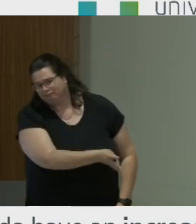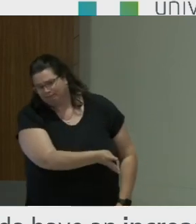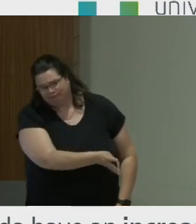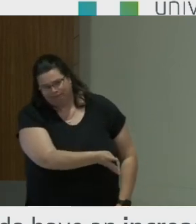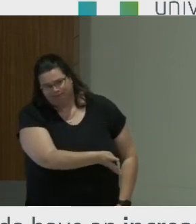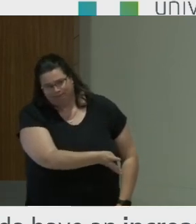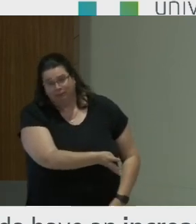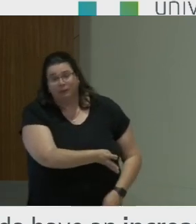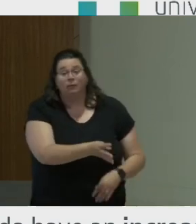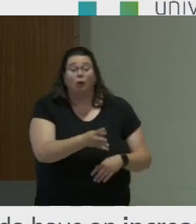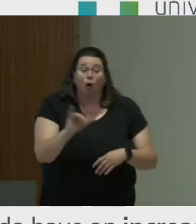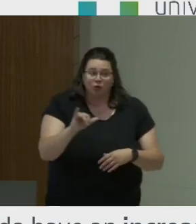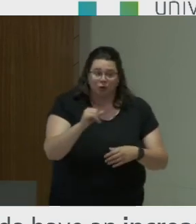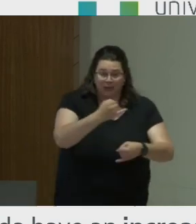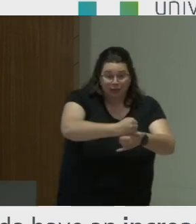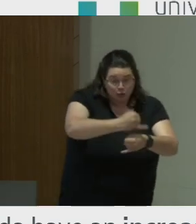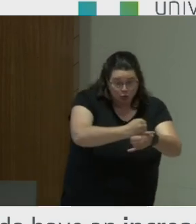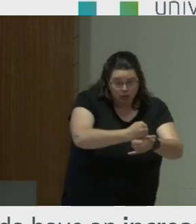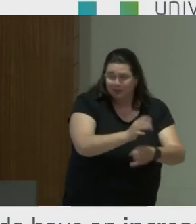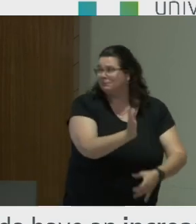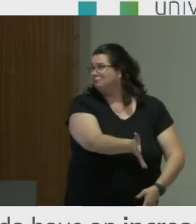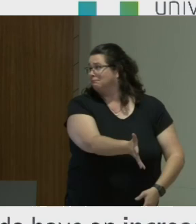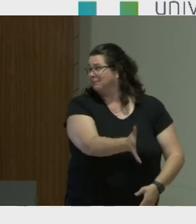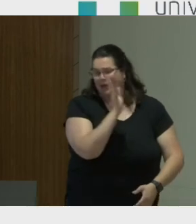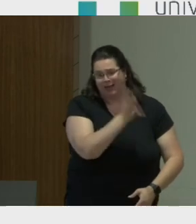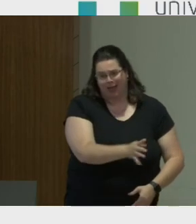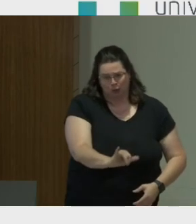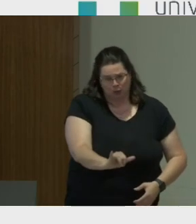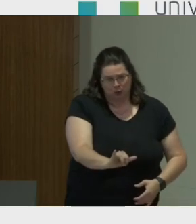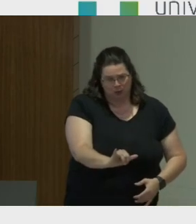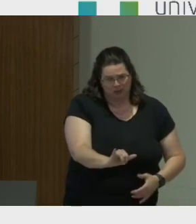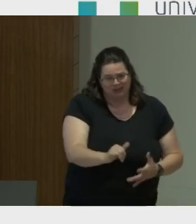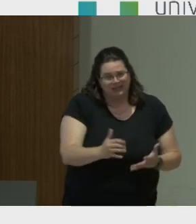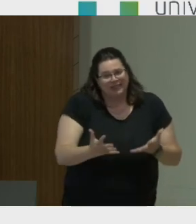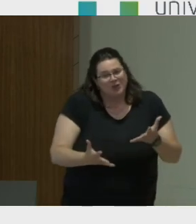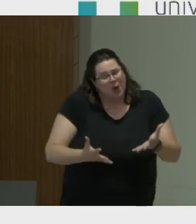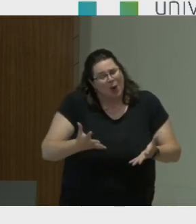also in institutional environment. So we also have to look at that.